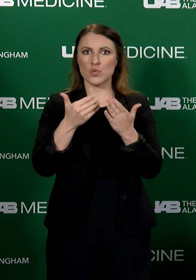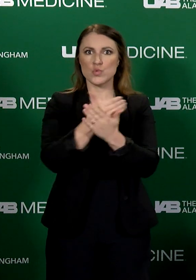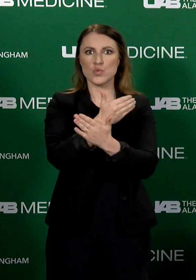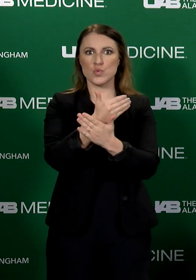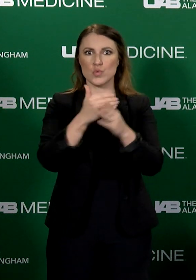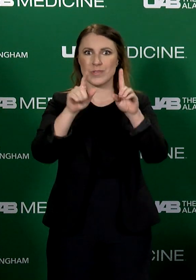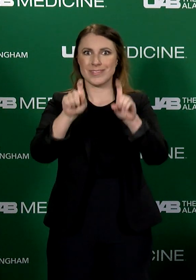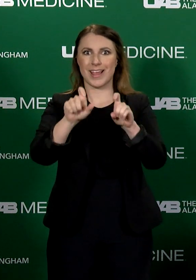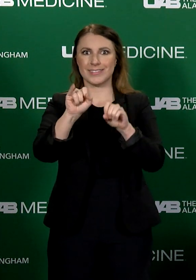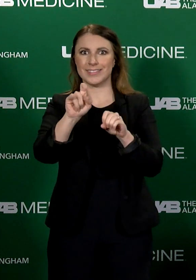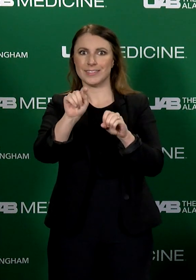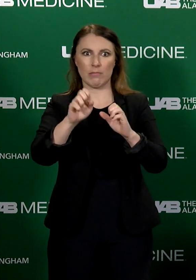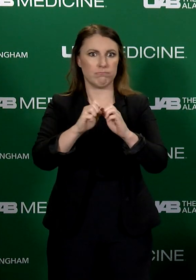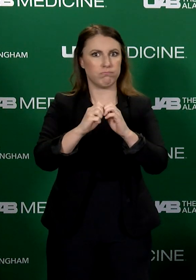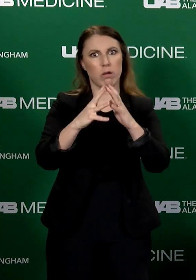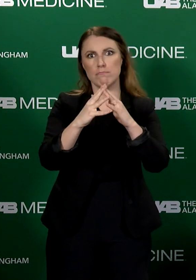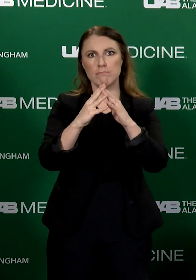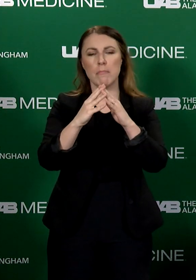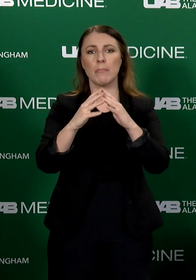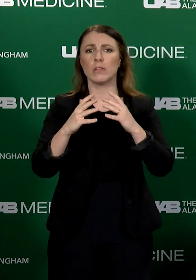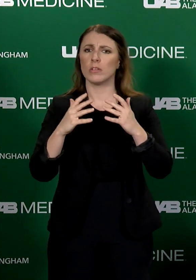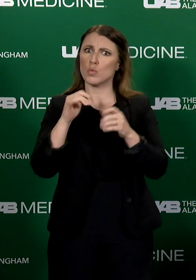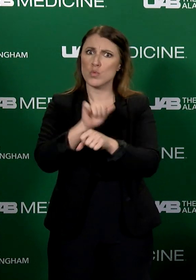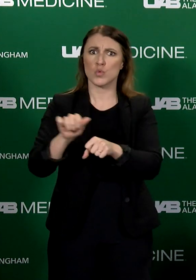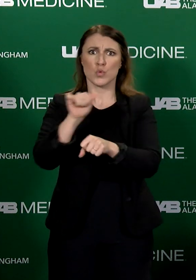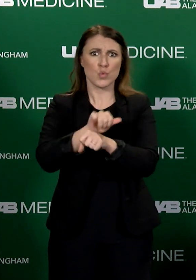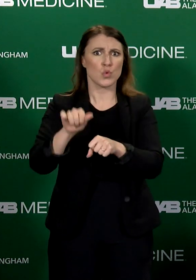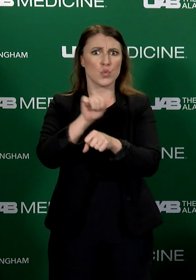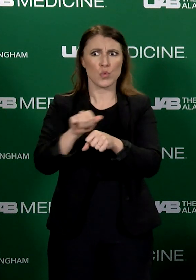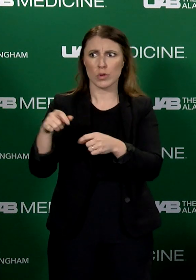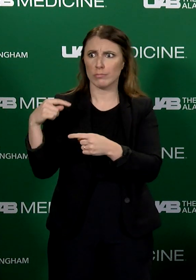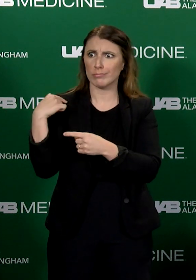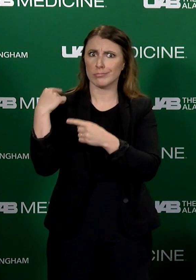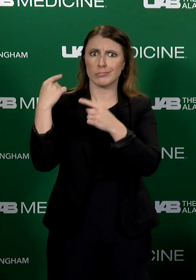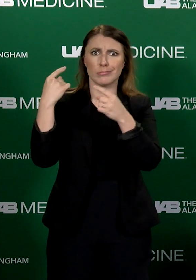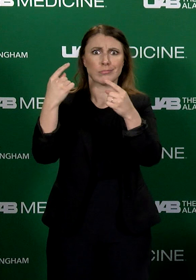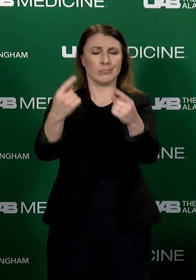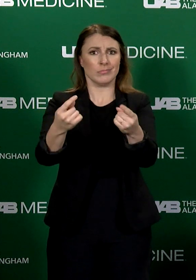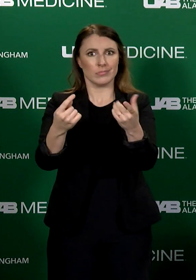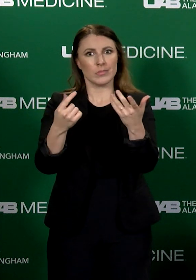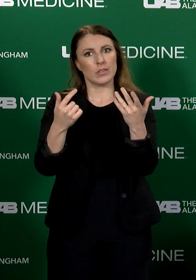we've been working for quite a long time on this we're very grateful for the team